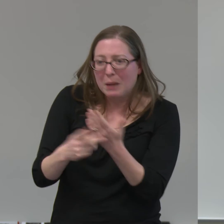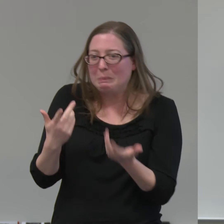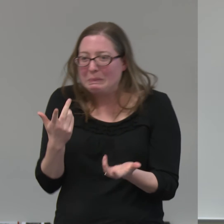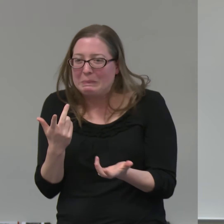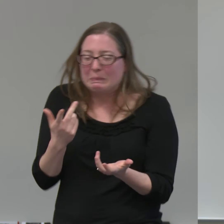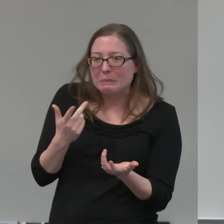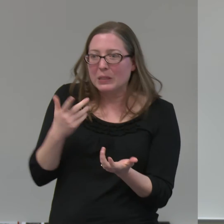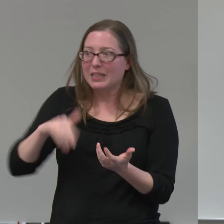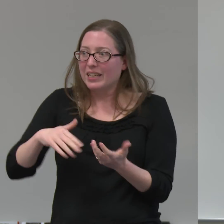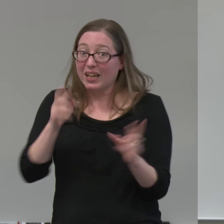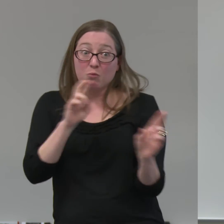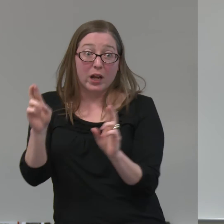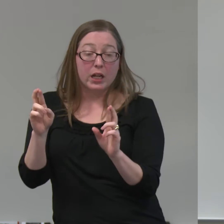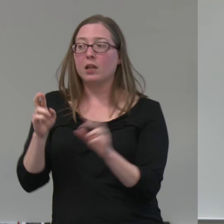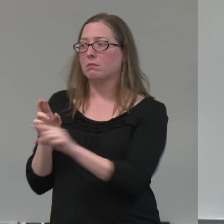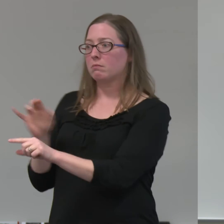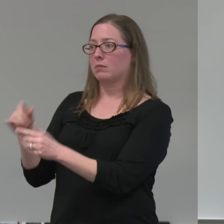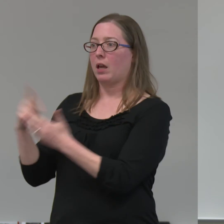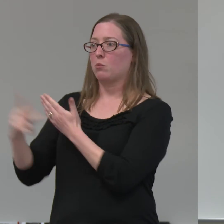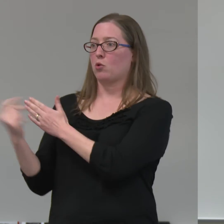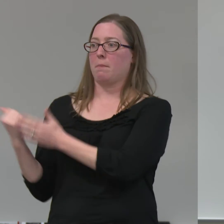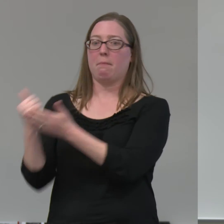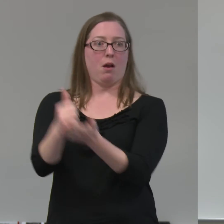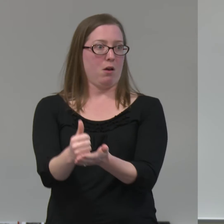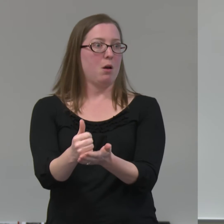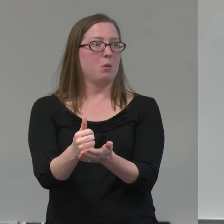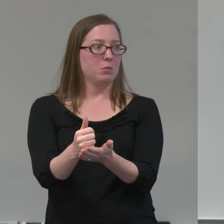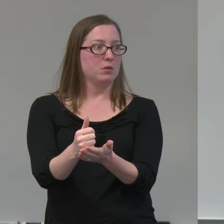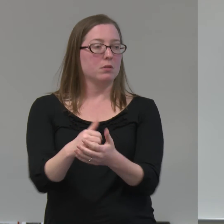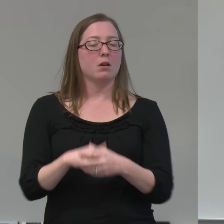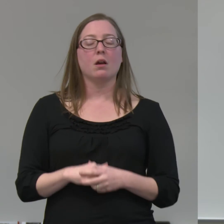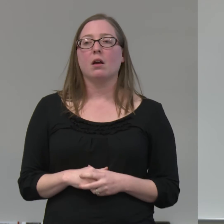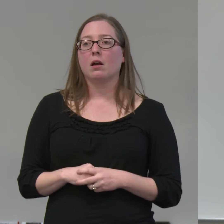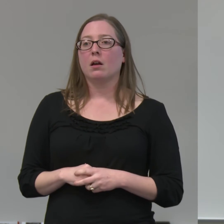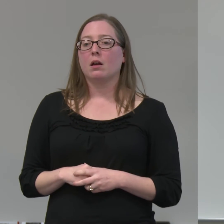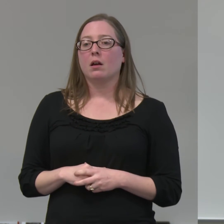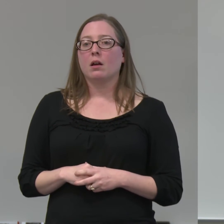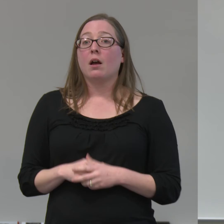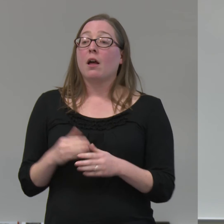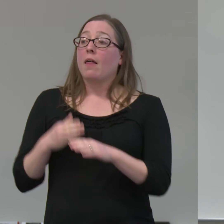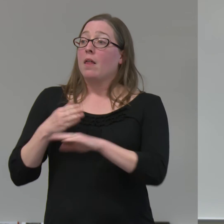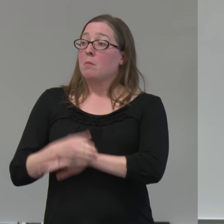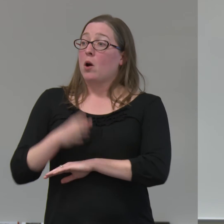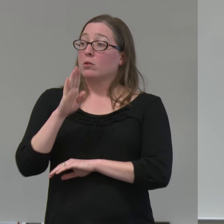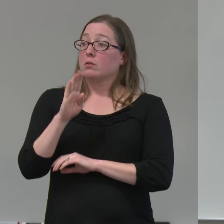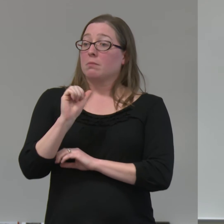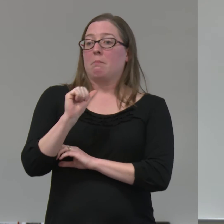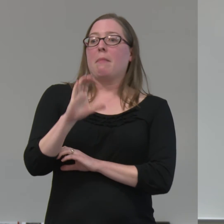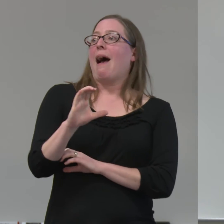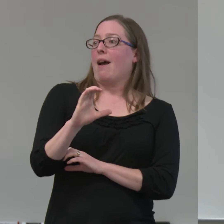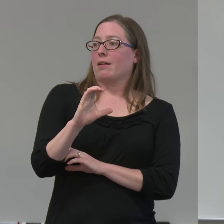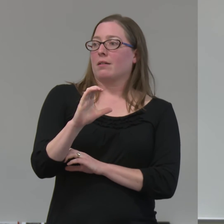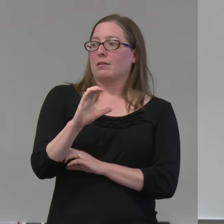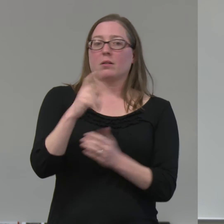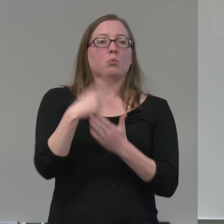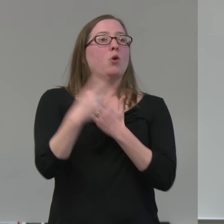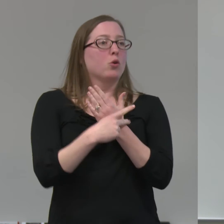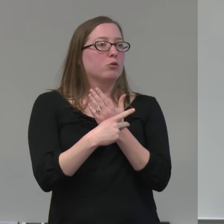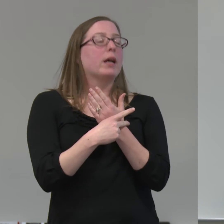this is another way, although I would say these postbaccalaureate programs are graded, if you will,